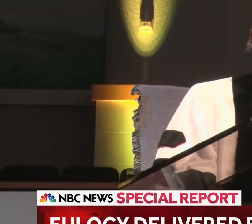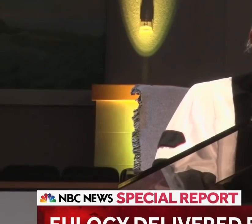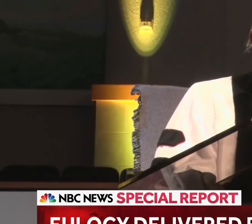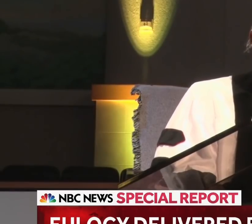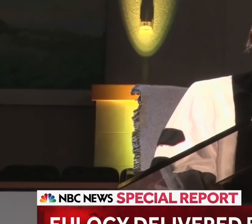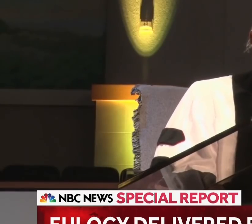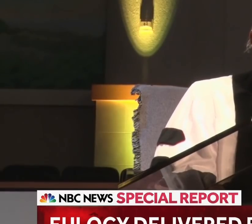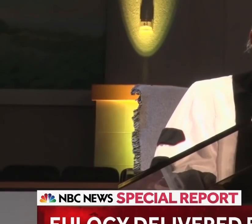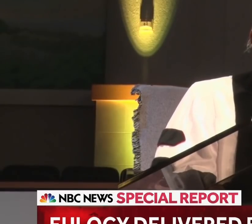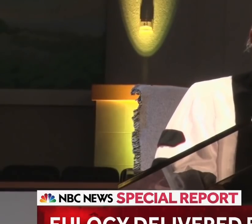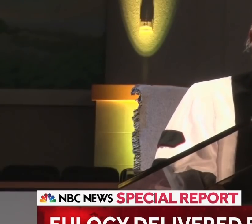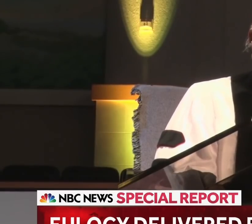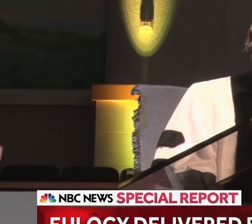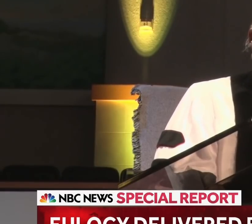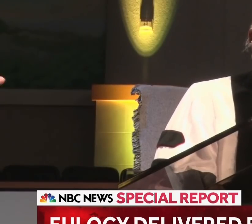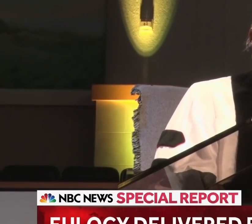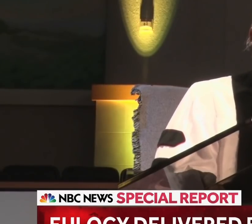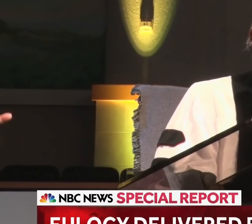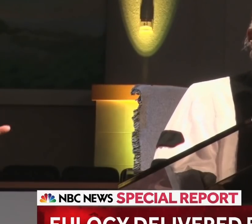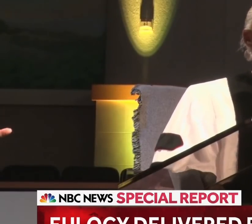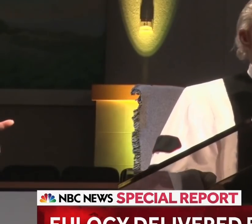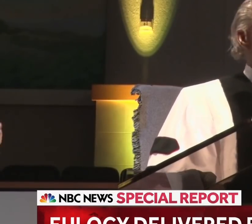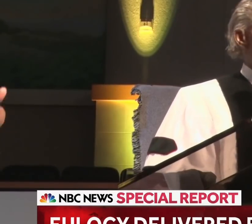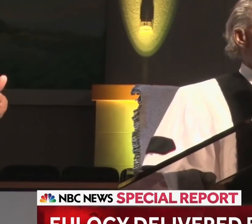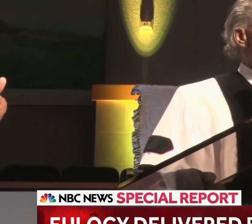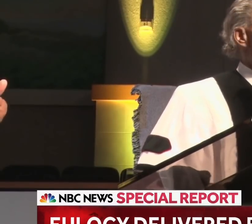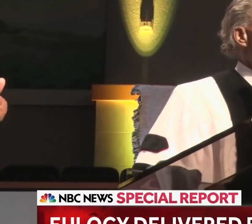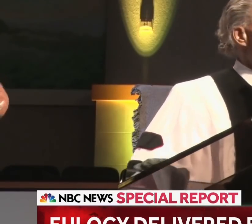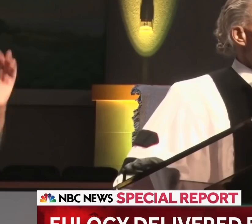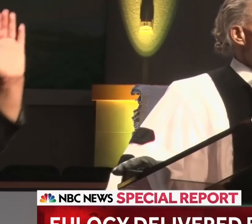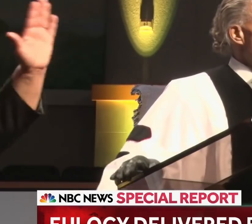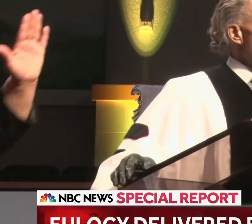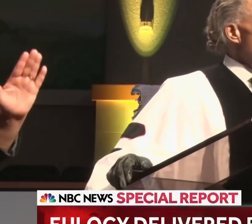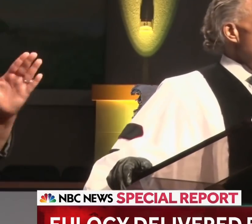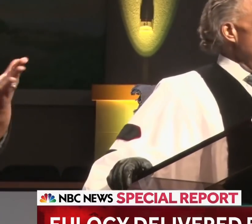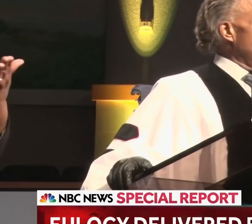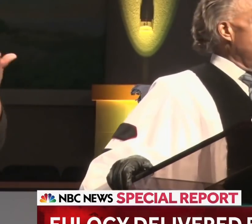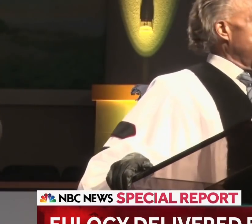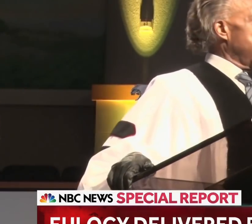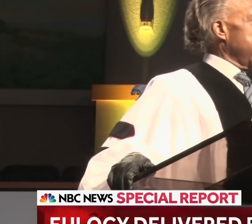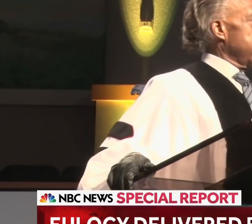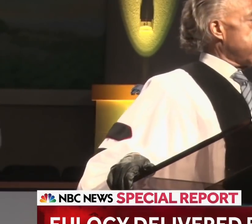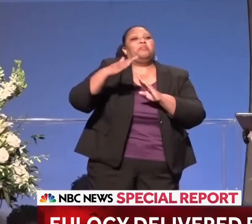ALWAYS USES UNLIKELY PEOPLE TO DO HIS WILL.